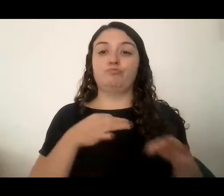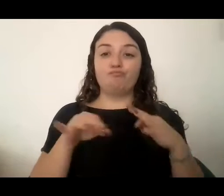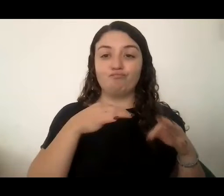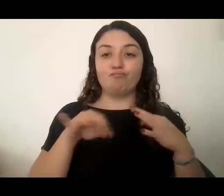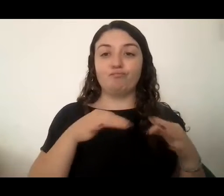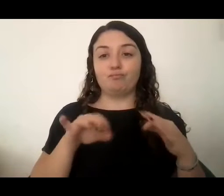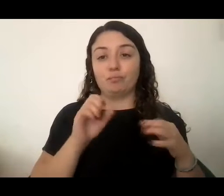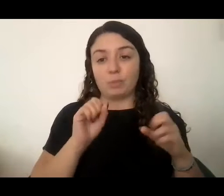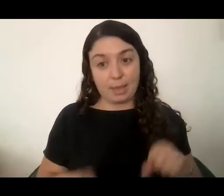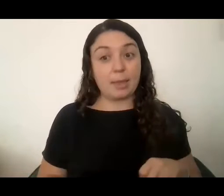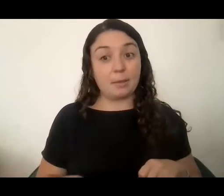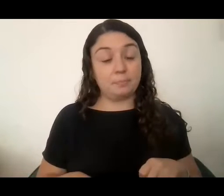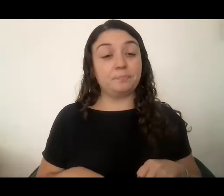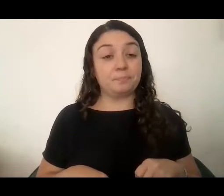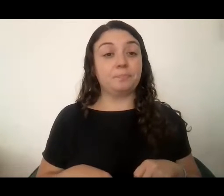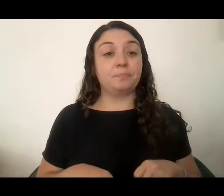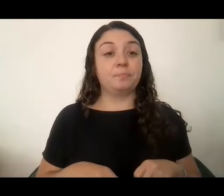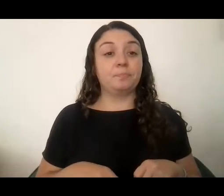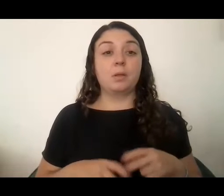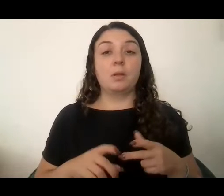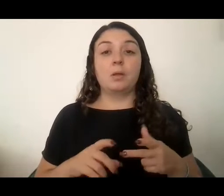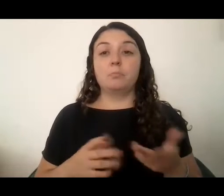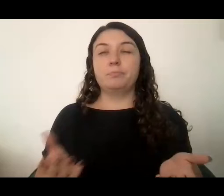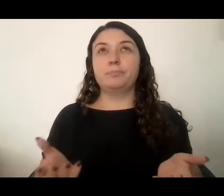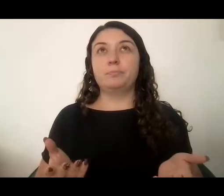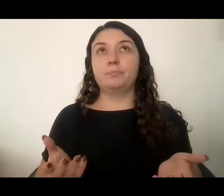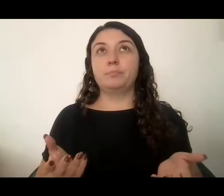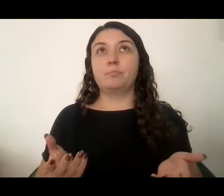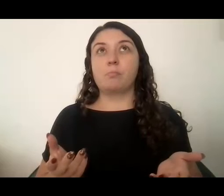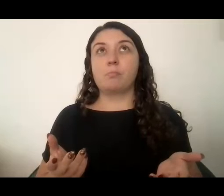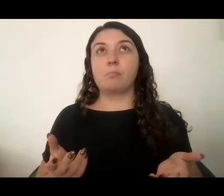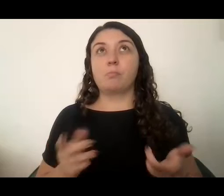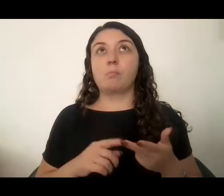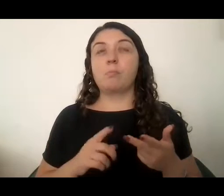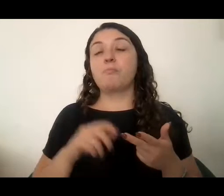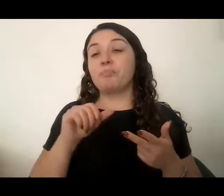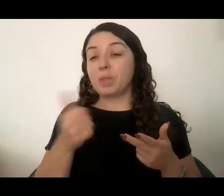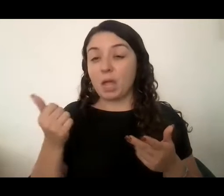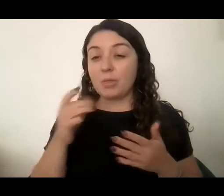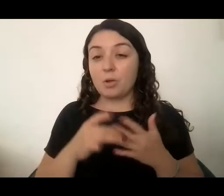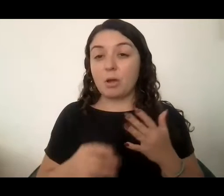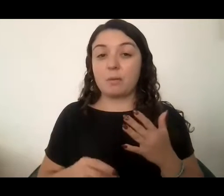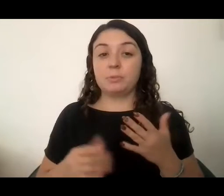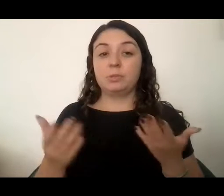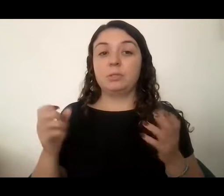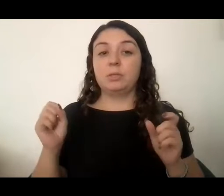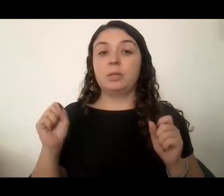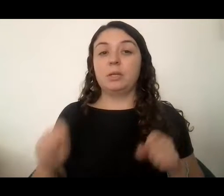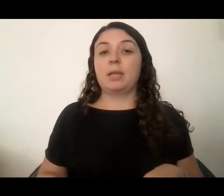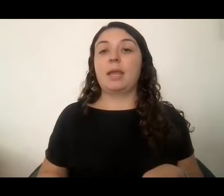another option you could do. And lastly, another option you could do is you could write out the